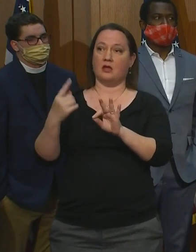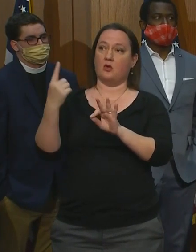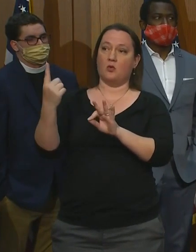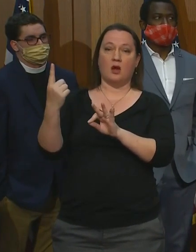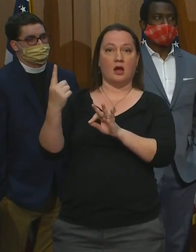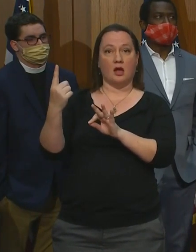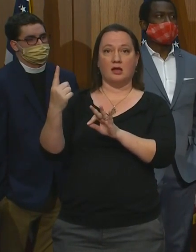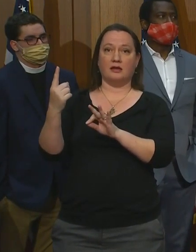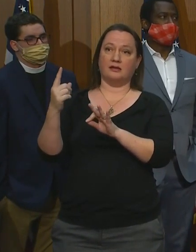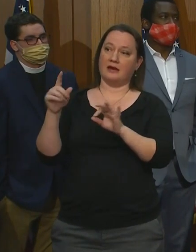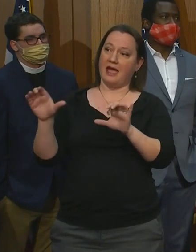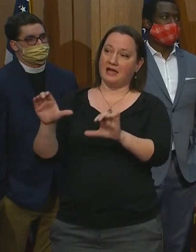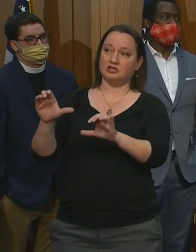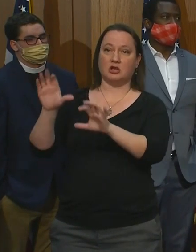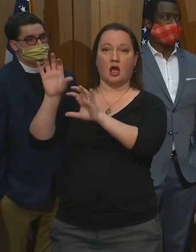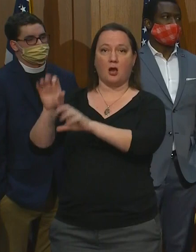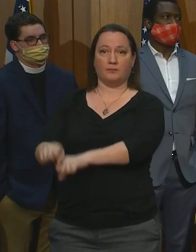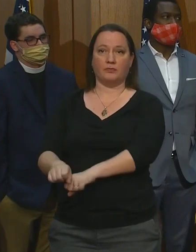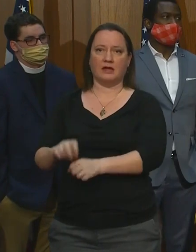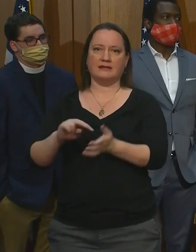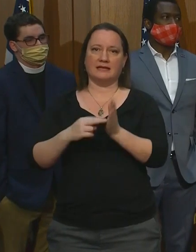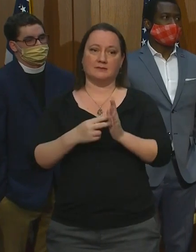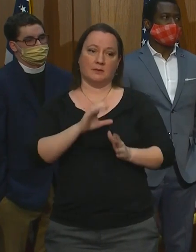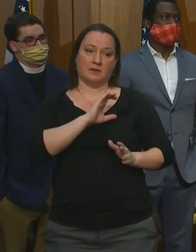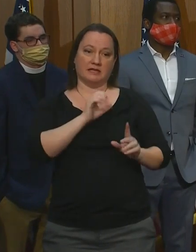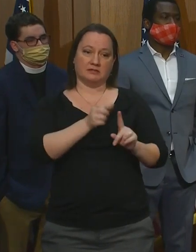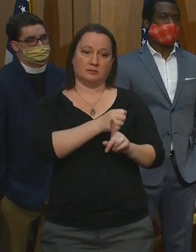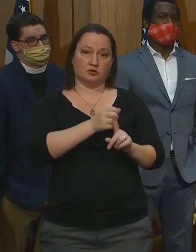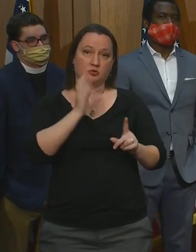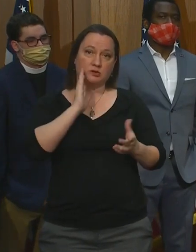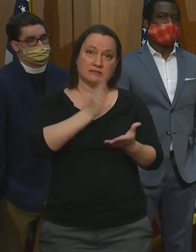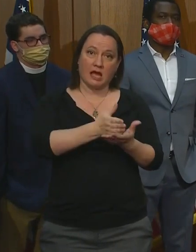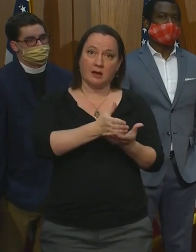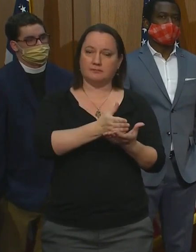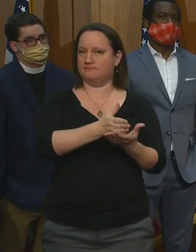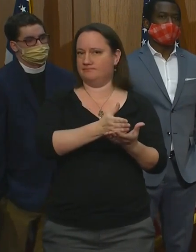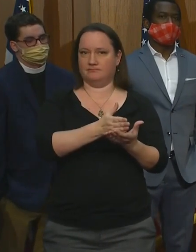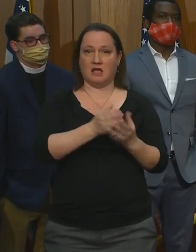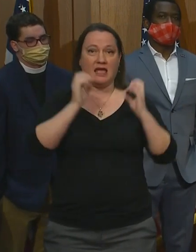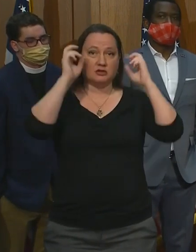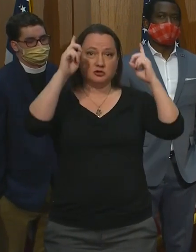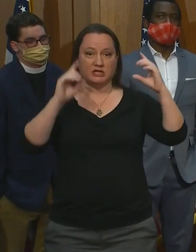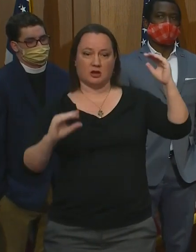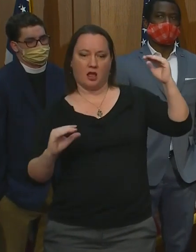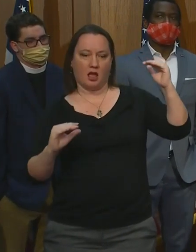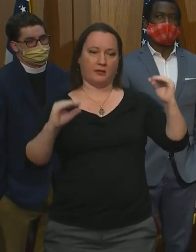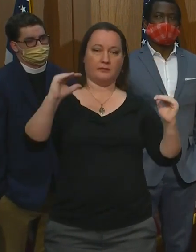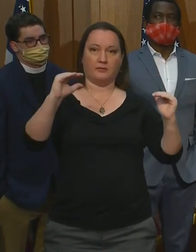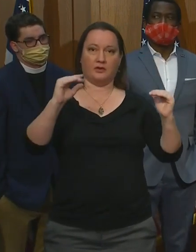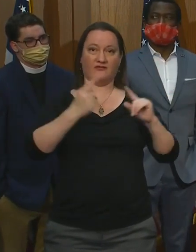THIS MONUMENT DOWN WILL NOT STOP POLICE ABUSE. CLOSE